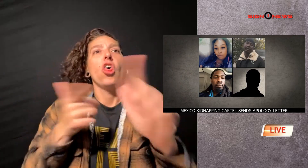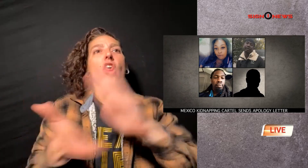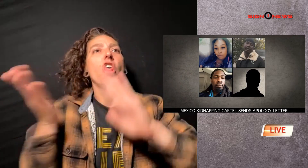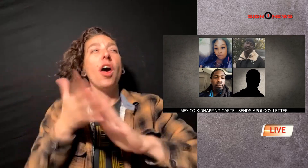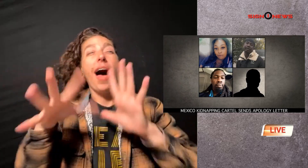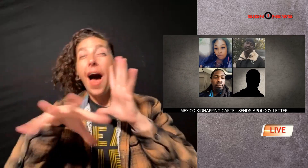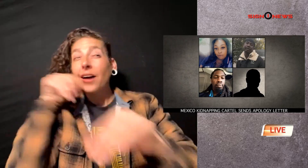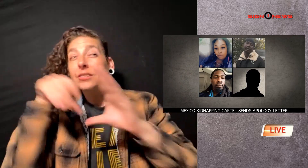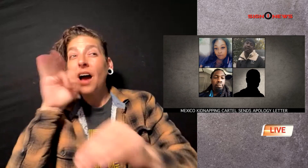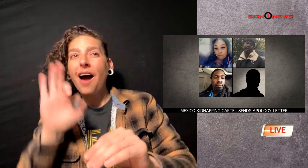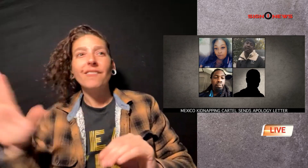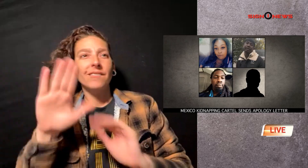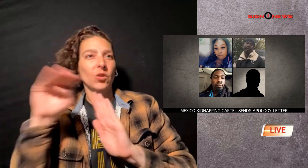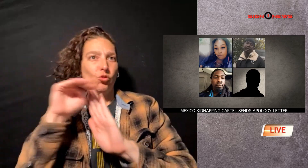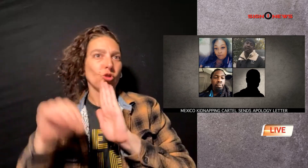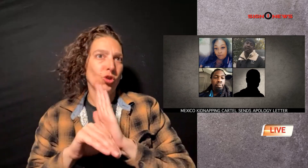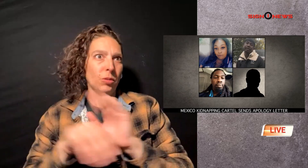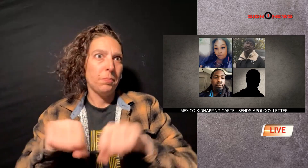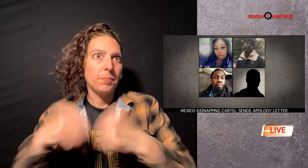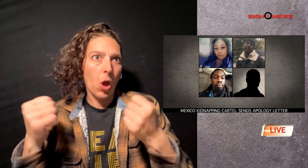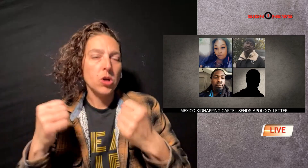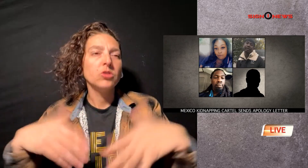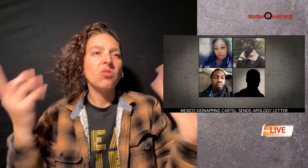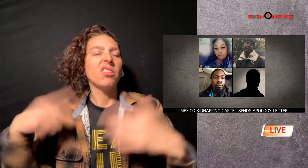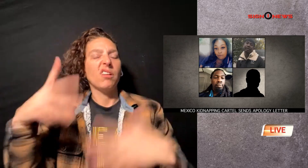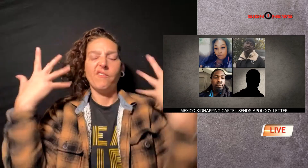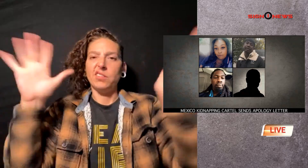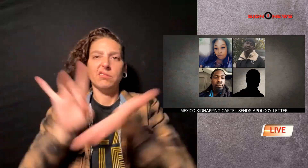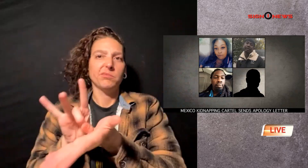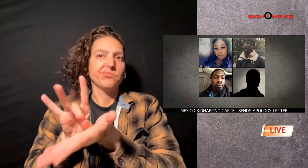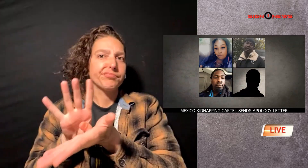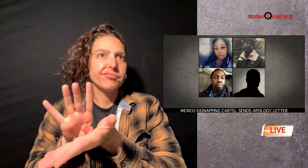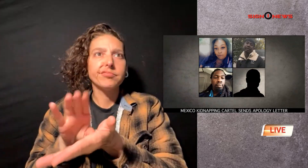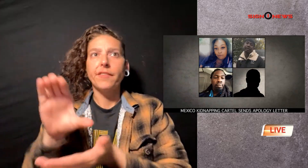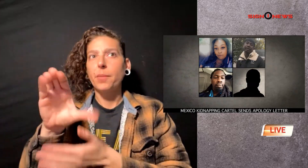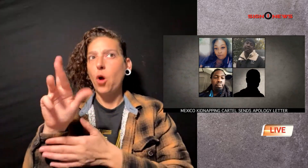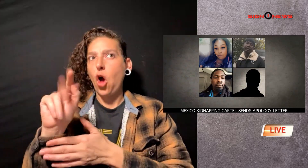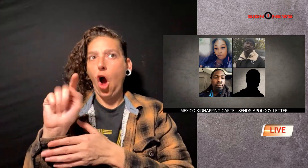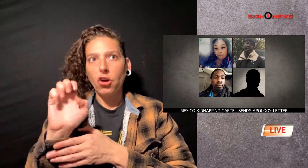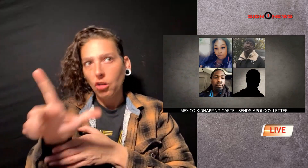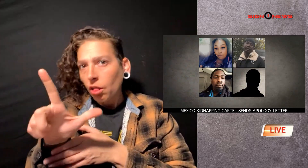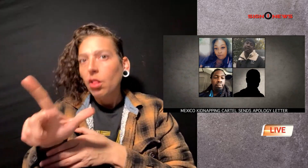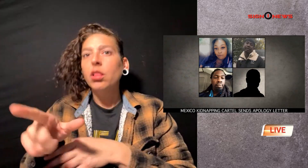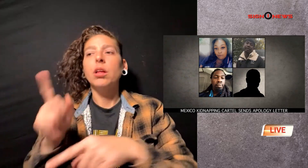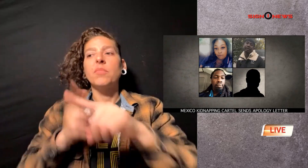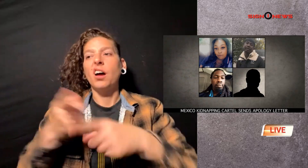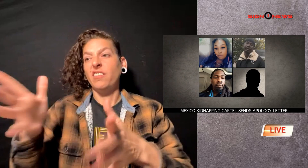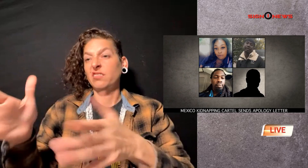outside of the rules they were kicked out of the cartel and turned over to authorities